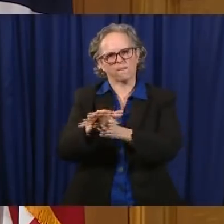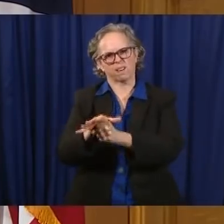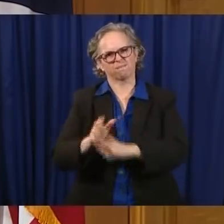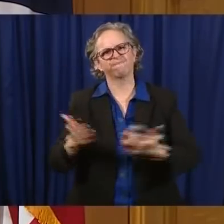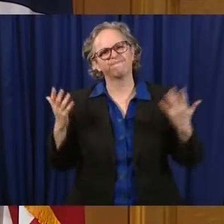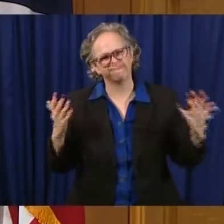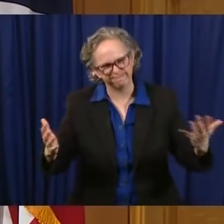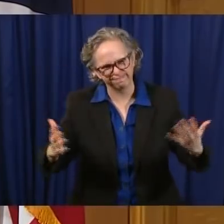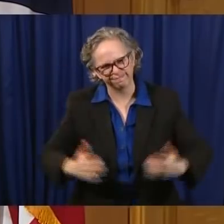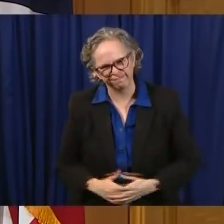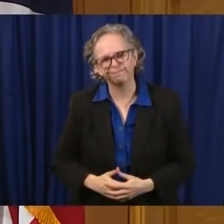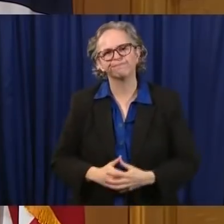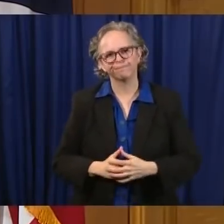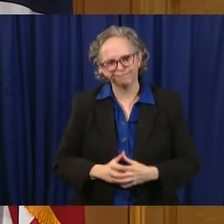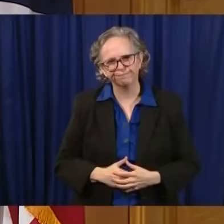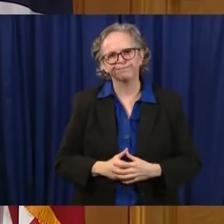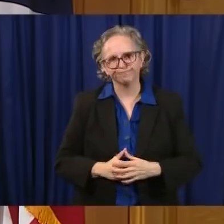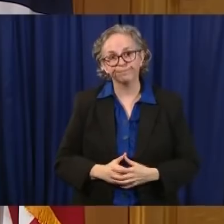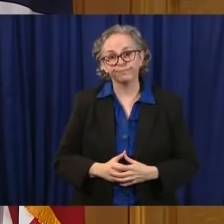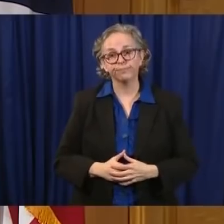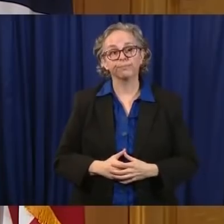FIRST DEATH OF A STATE INMATE